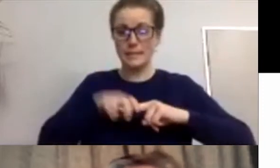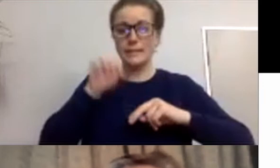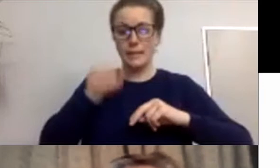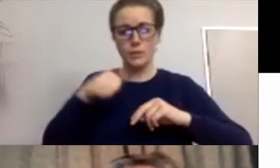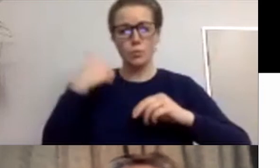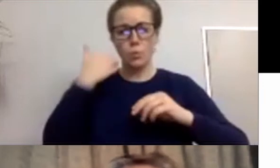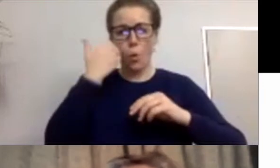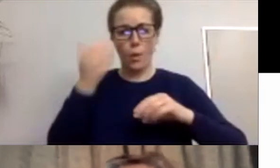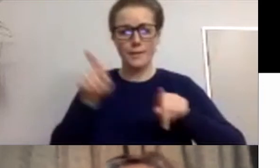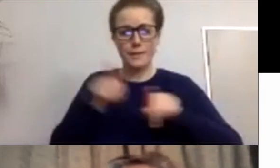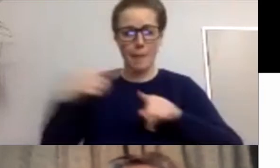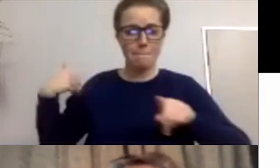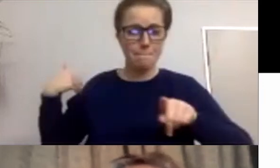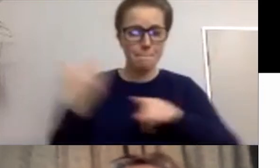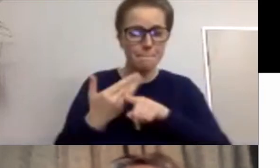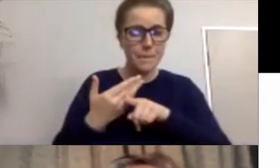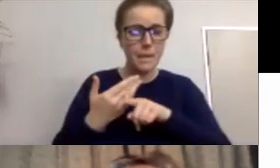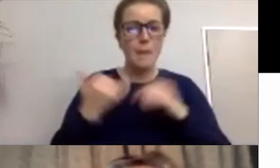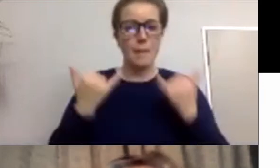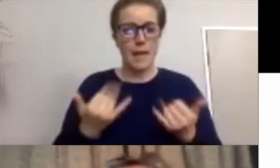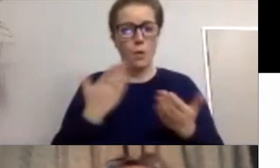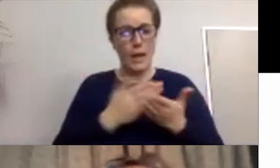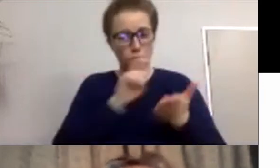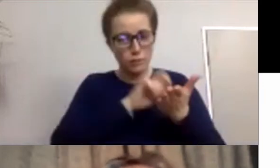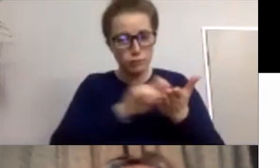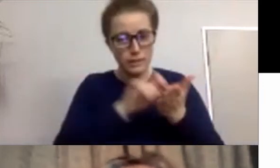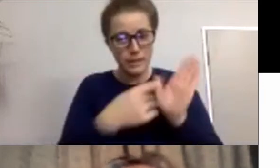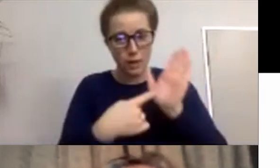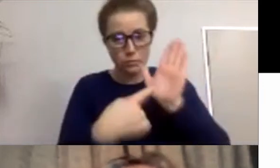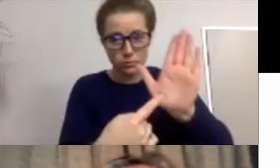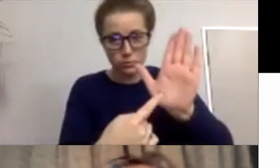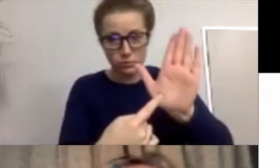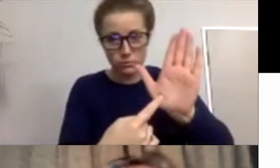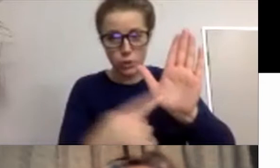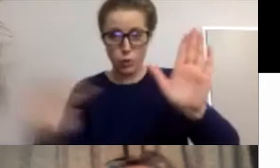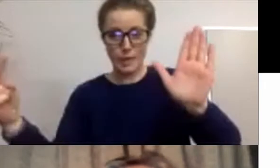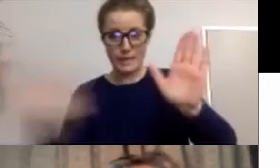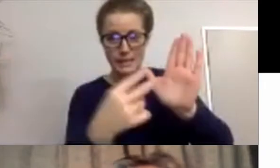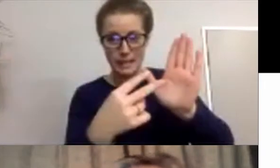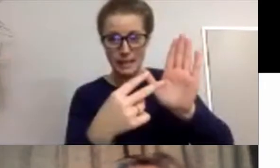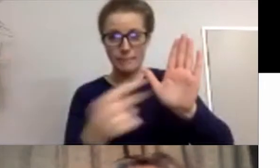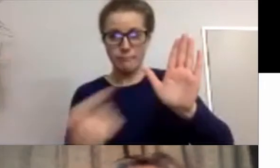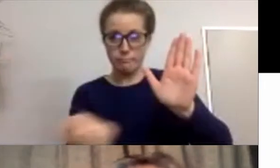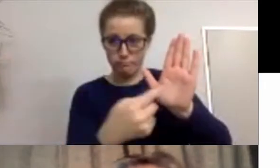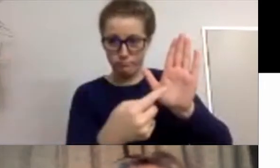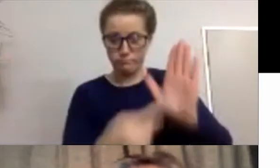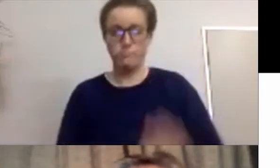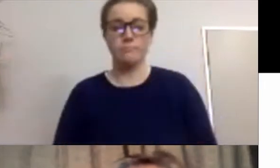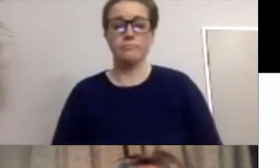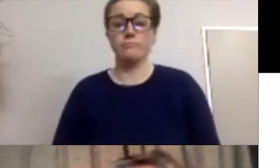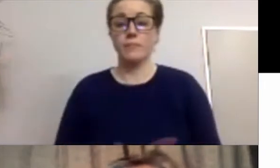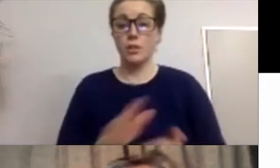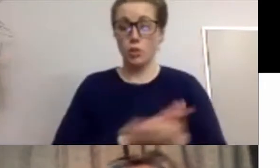but now it's actually written down, visible and all the patrons can easily access it